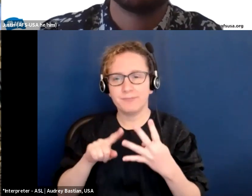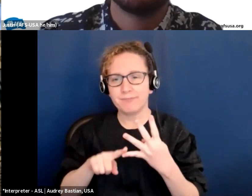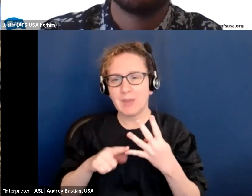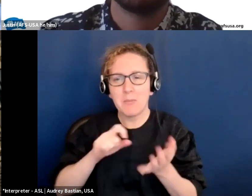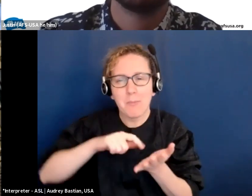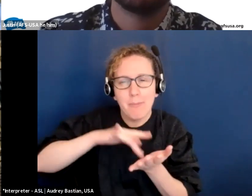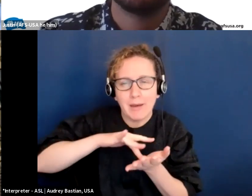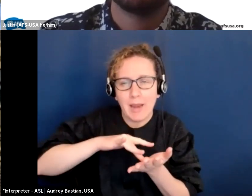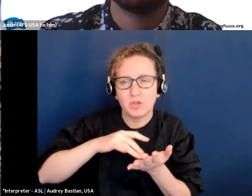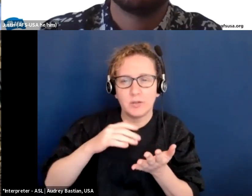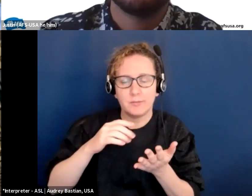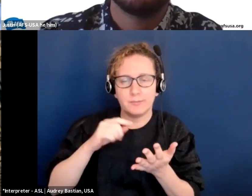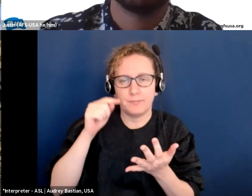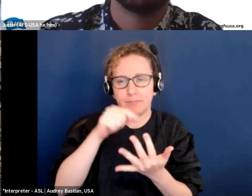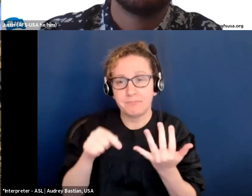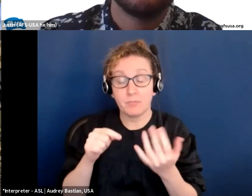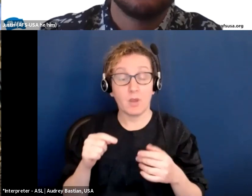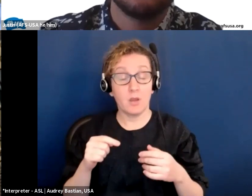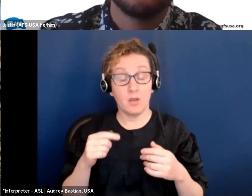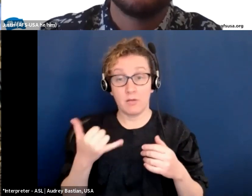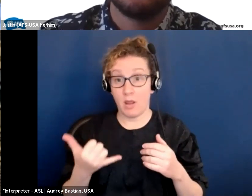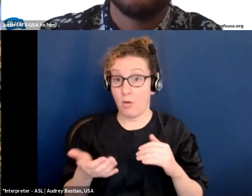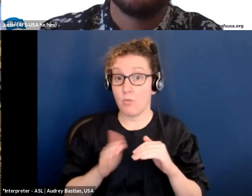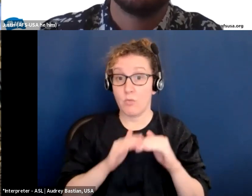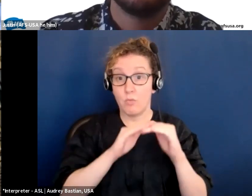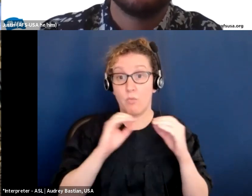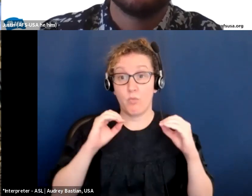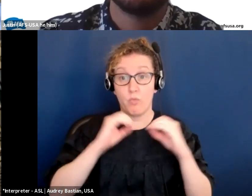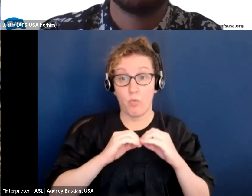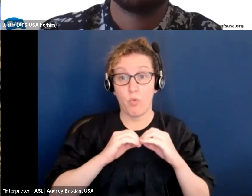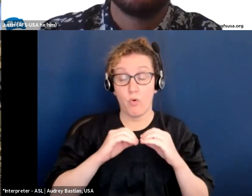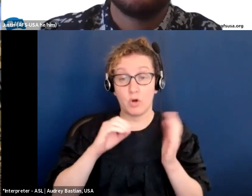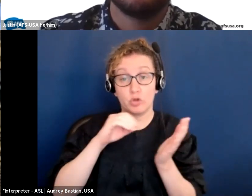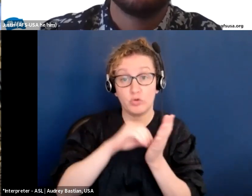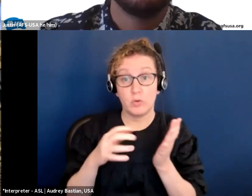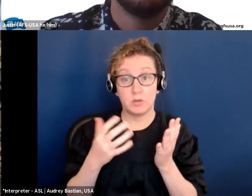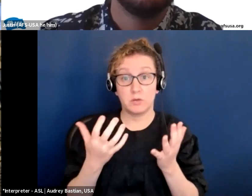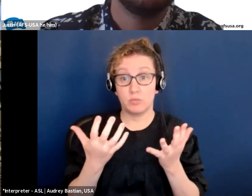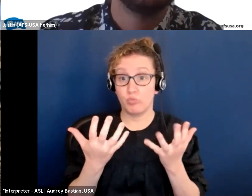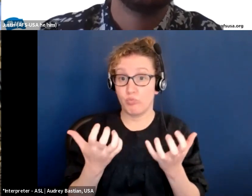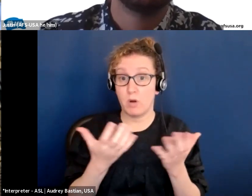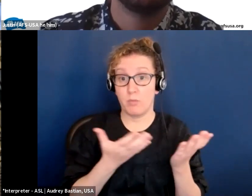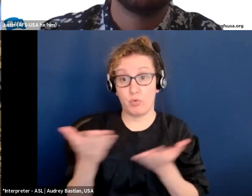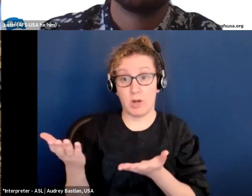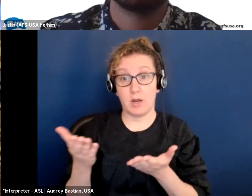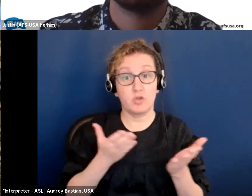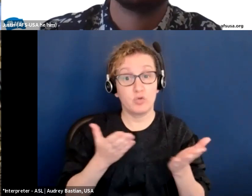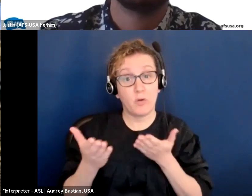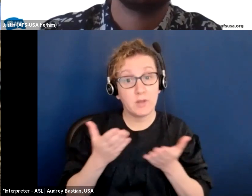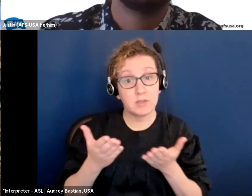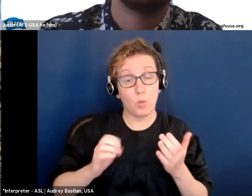We see an uptick now of students wanting to bring their service or emotional support animals